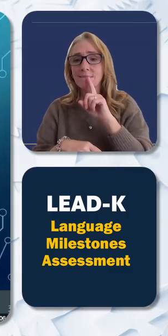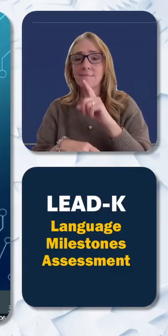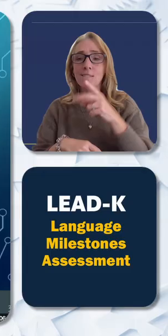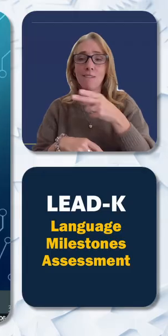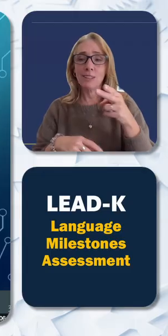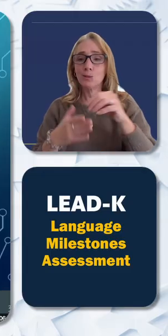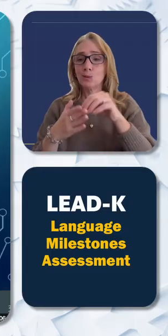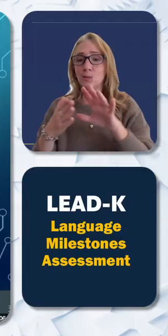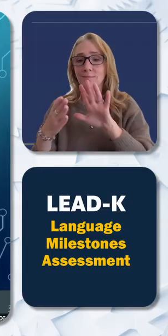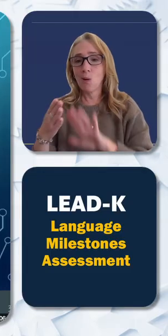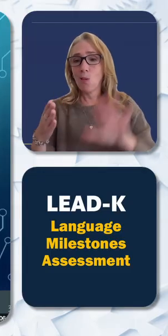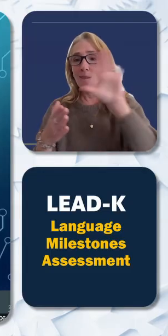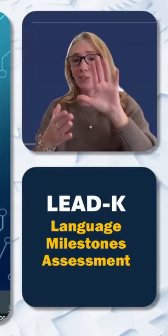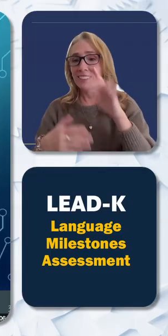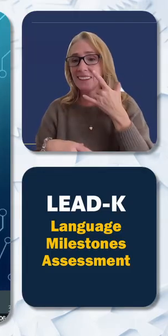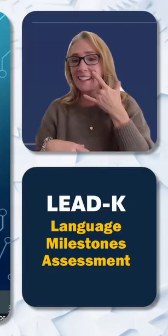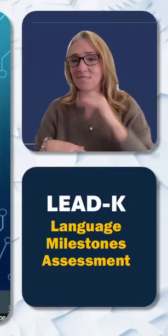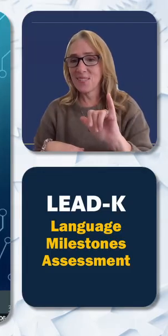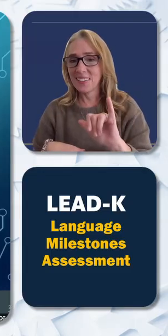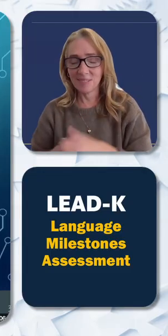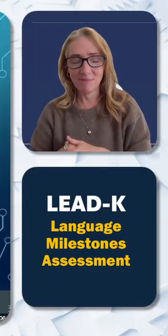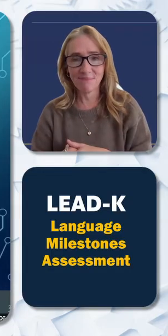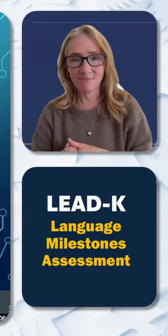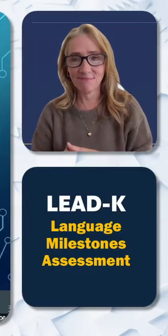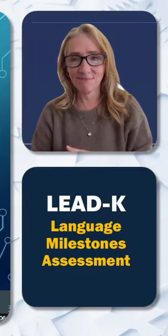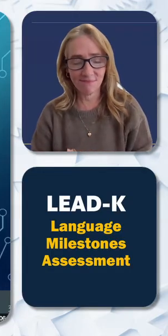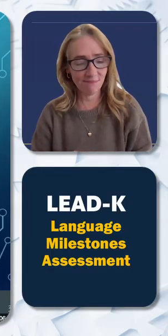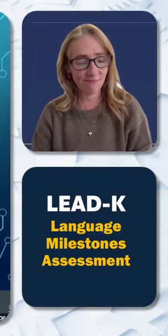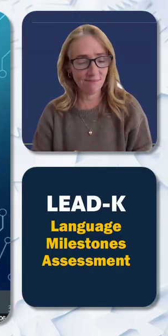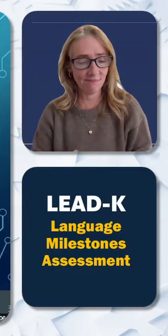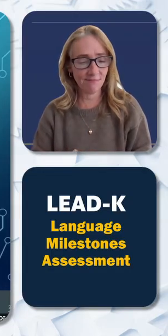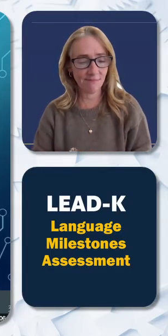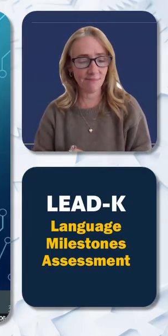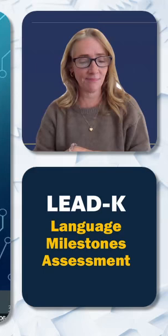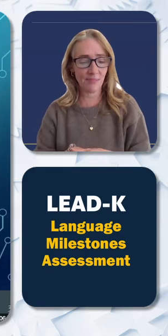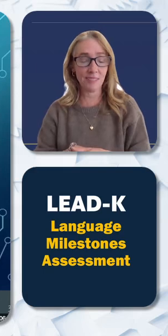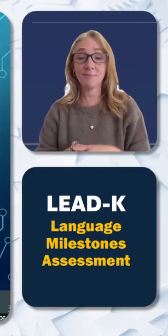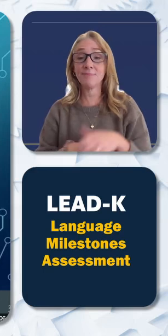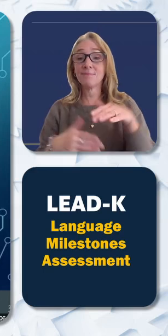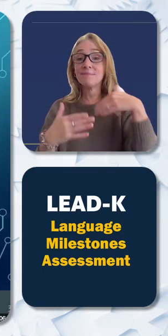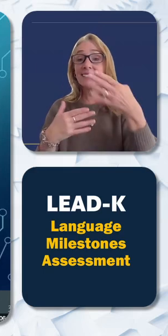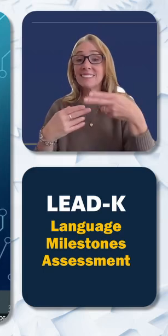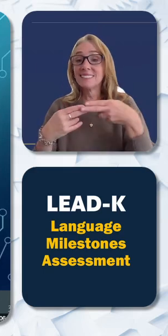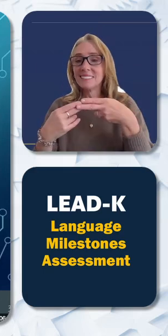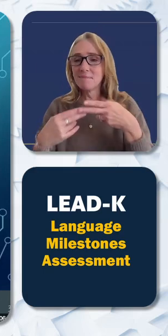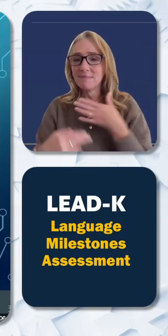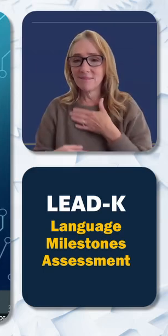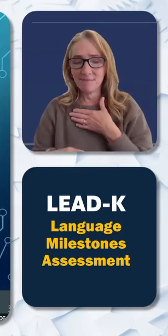for her support in this important work for deaf and hard of hearing students across California.